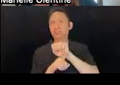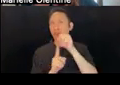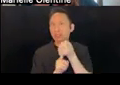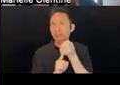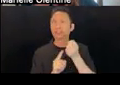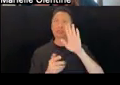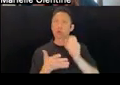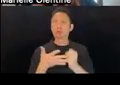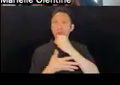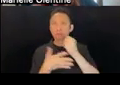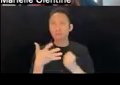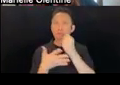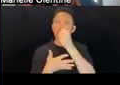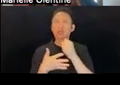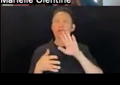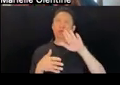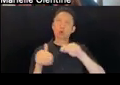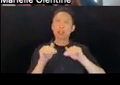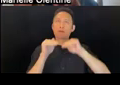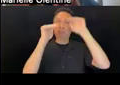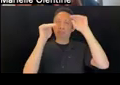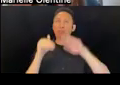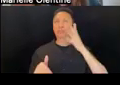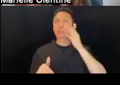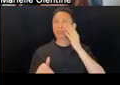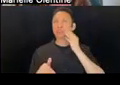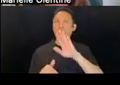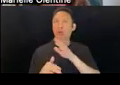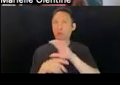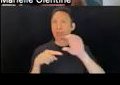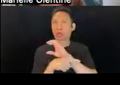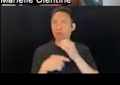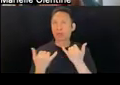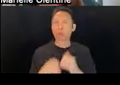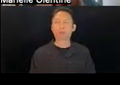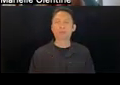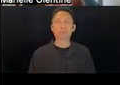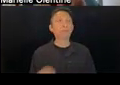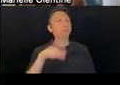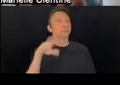So yeah. I would almost recommend try doing it